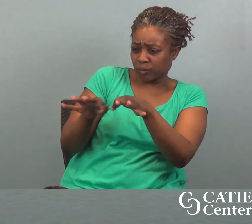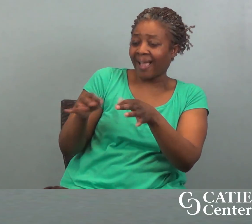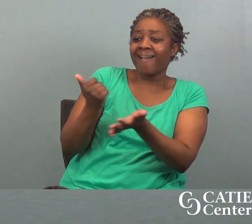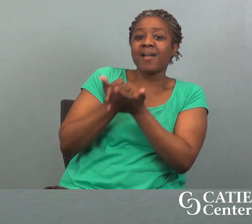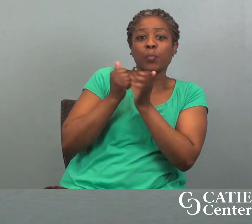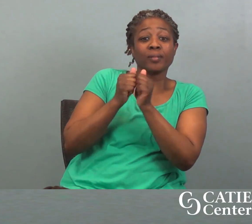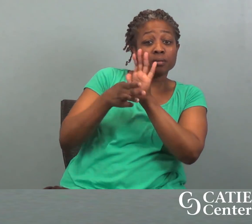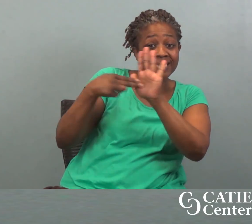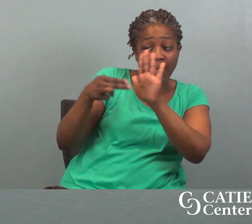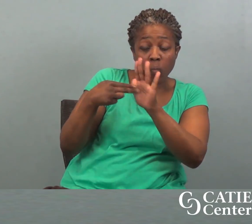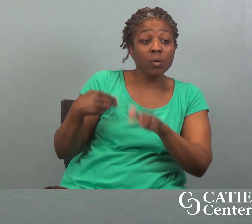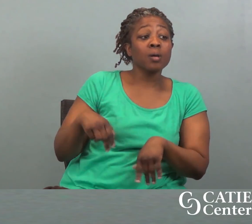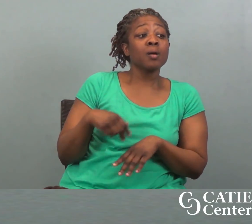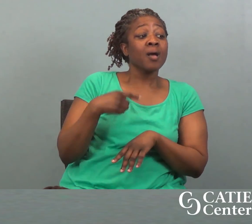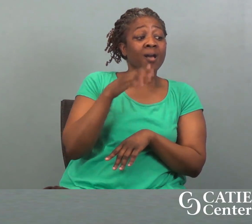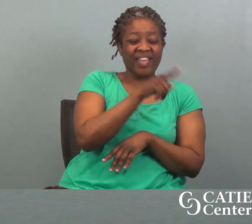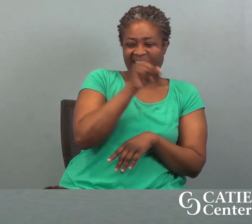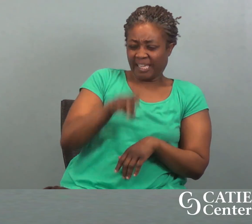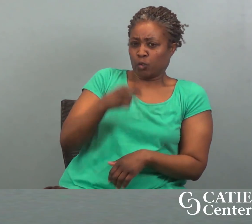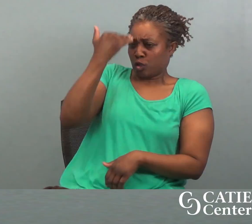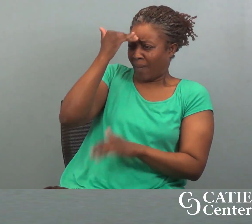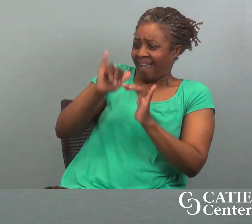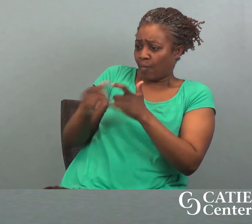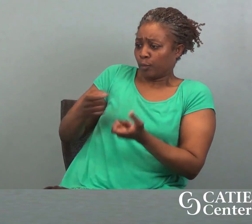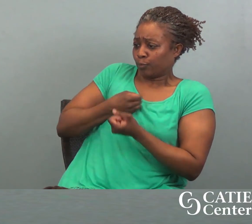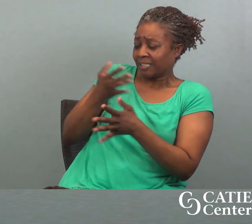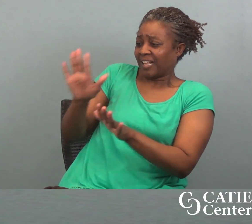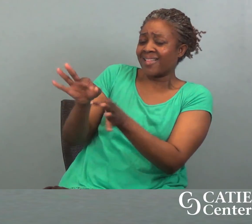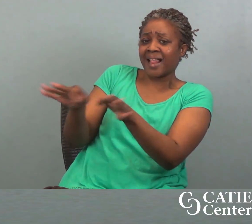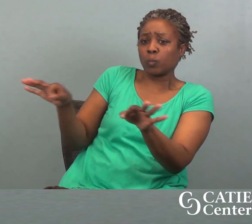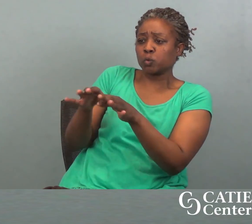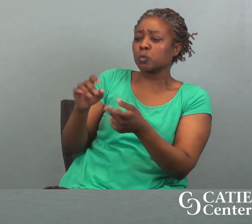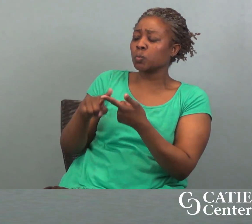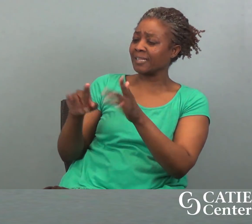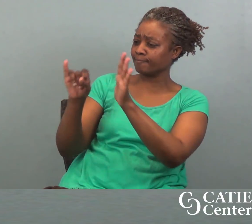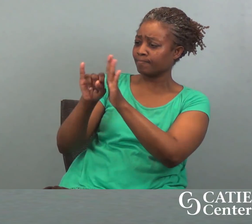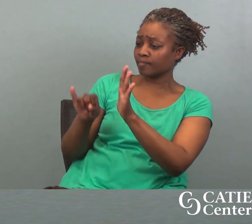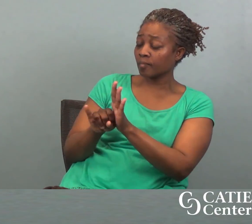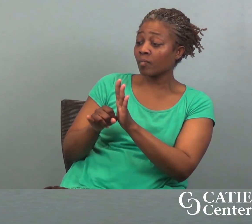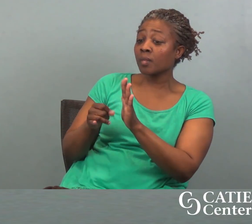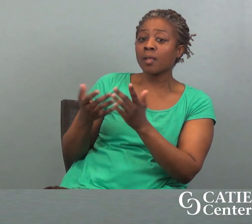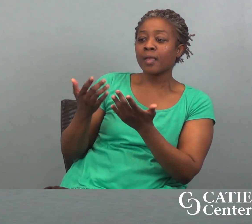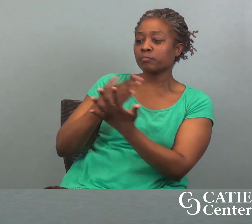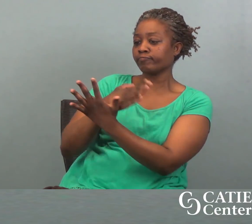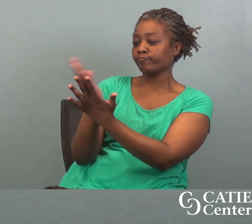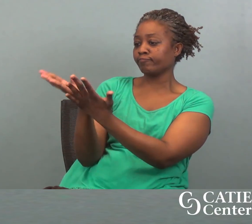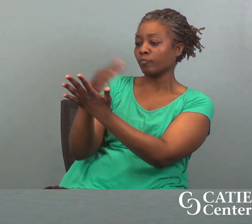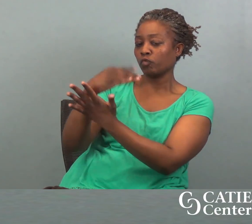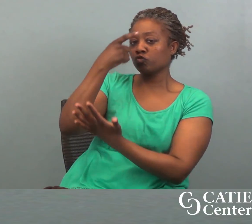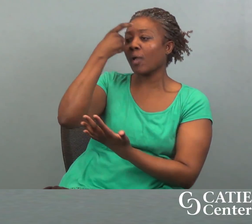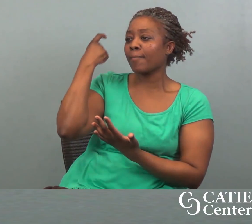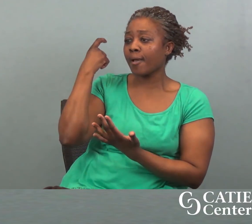trained professional to assess the language, and use this information to inform diagnoses. In order to identify the range of trauma someone may have experienced, the provider must know how they're